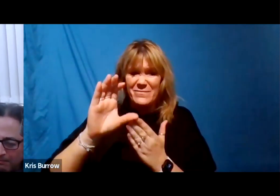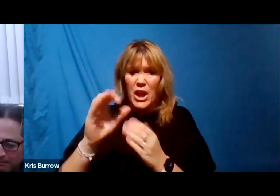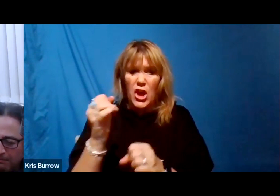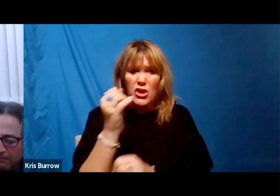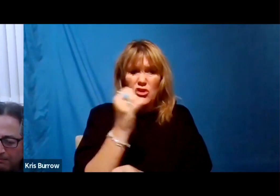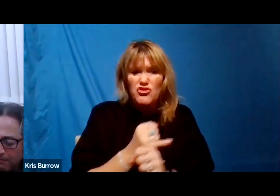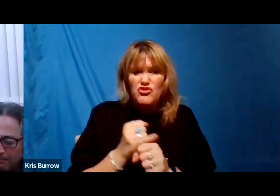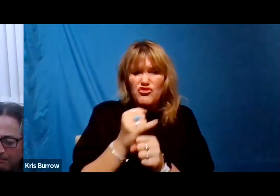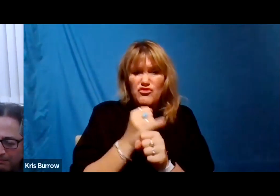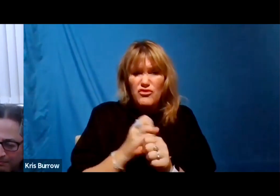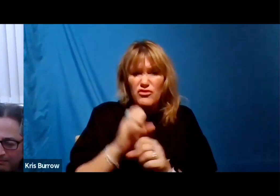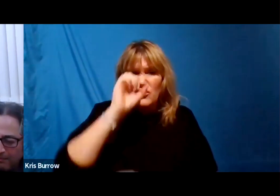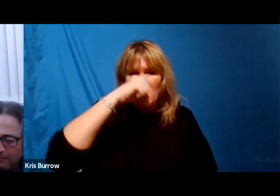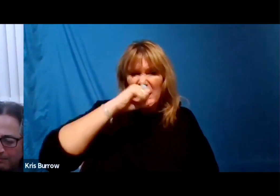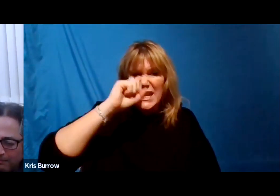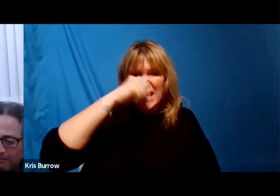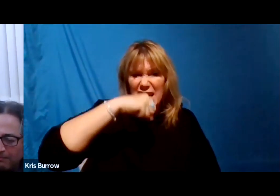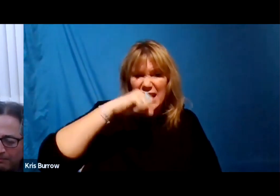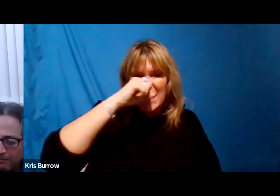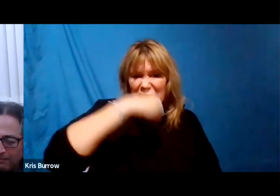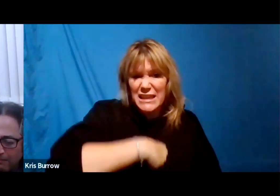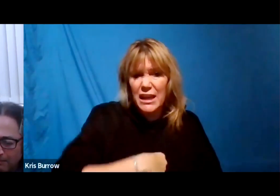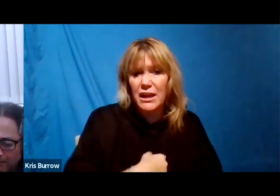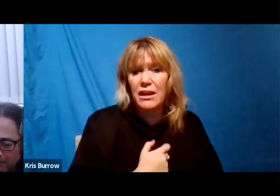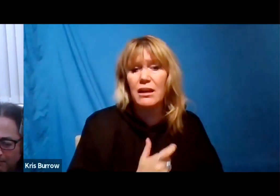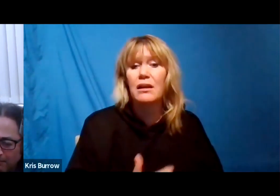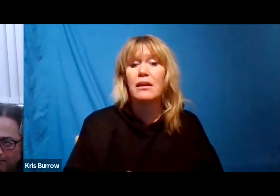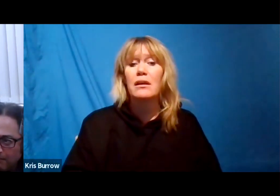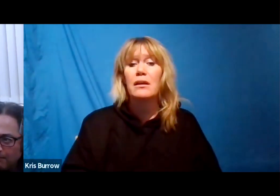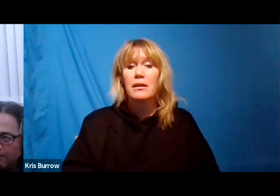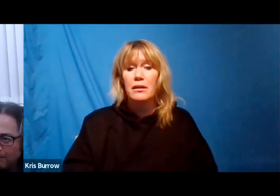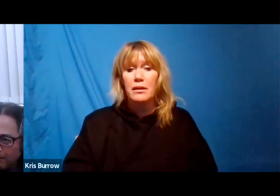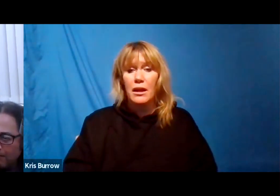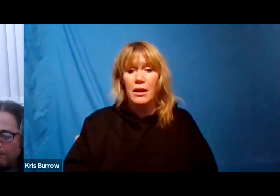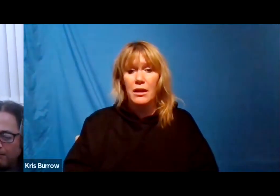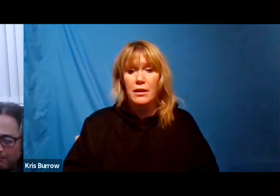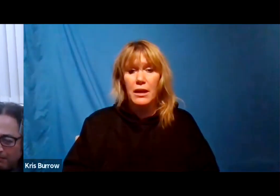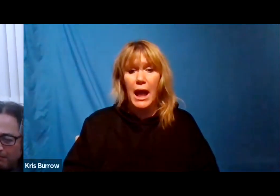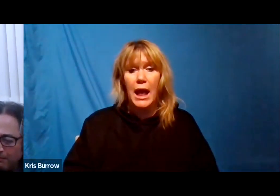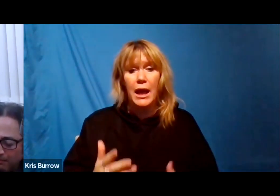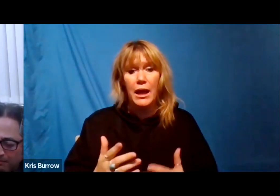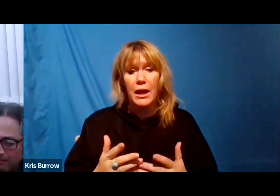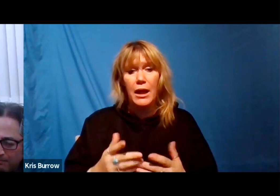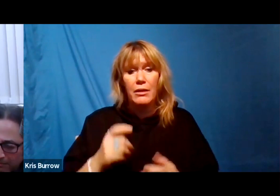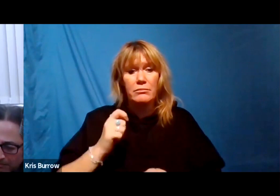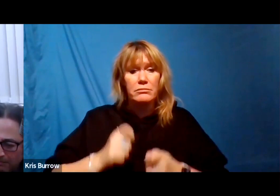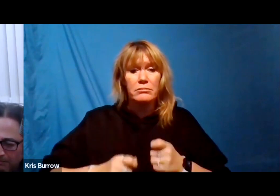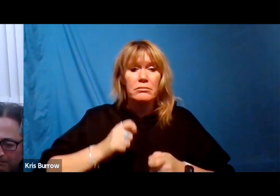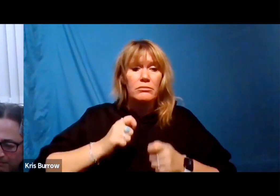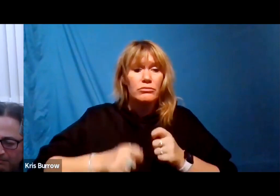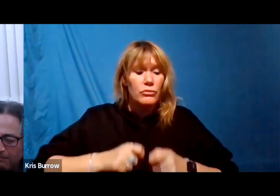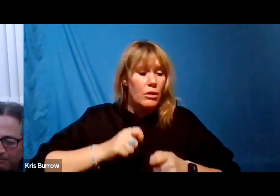Got no morale got no start Economy has dipped again